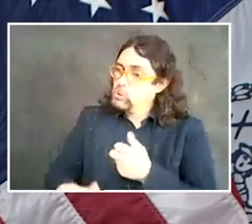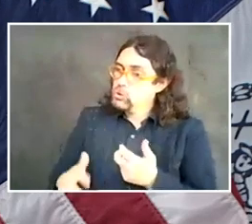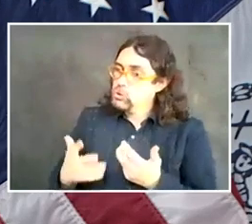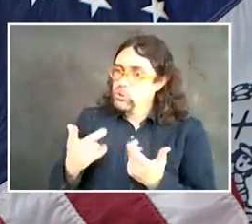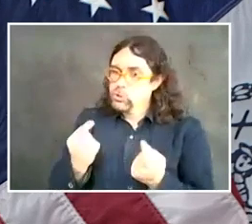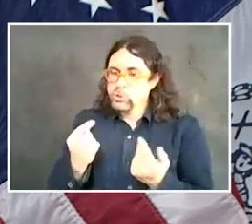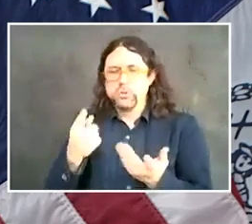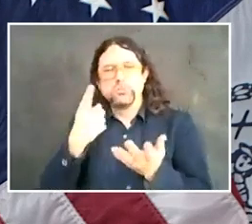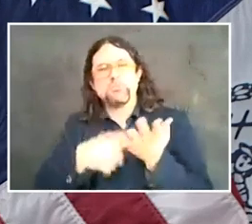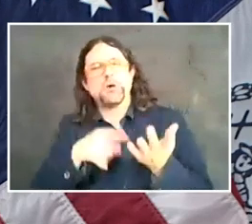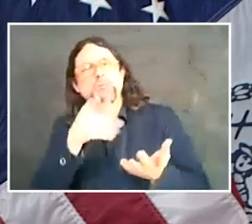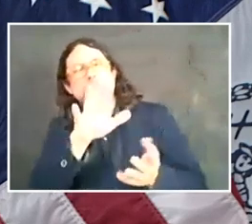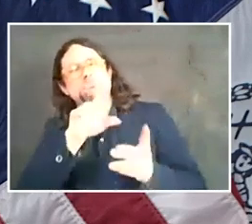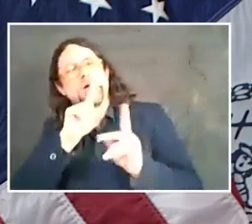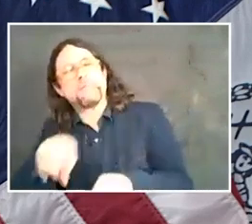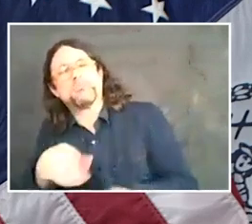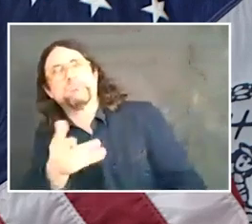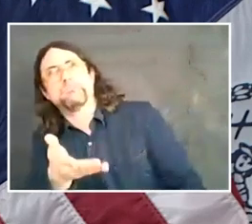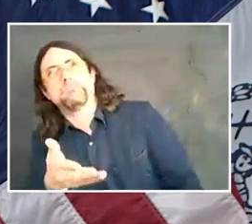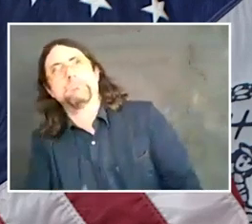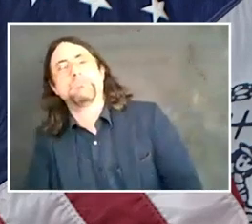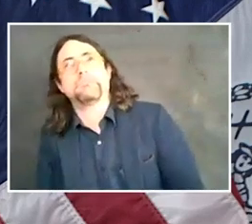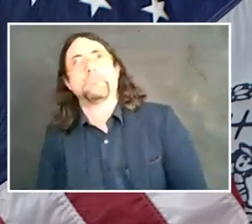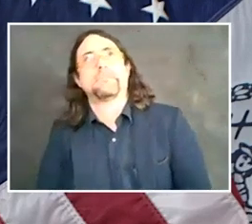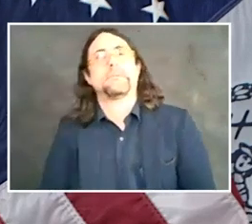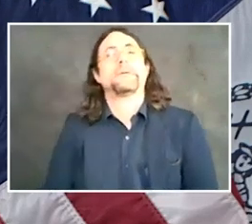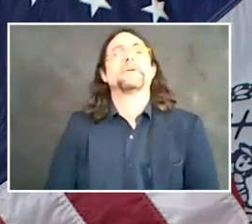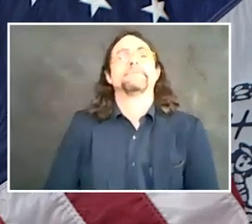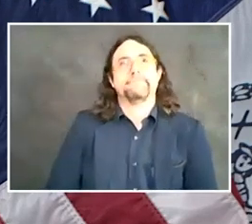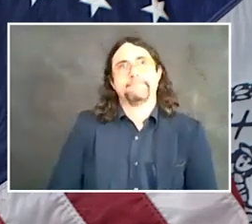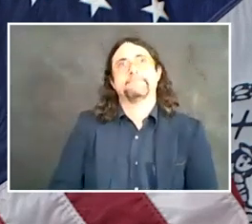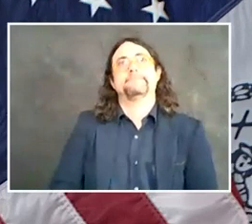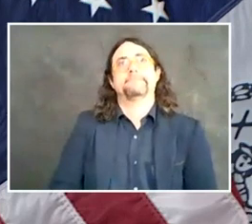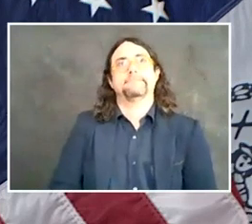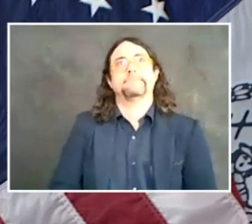QUESTION? HENRY, I THINK YOU SAID A